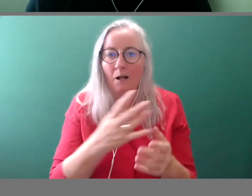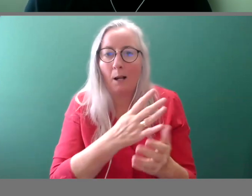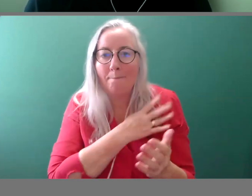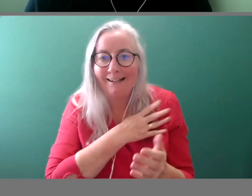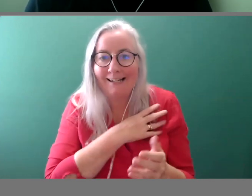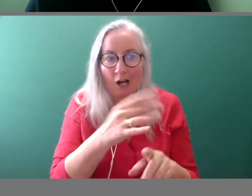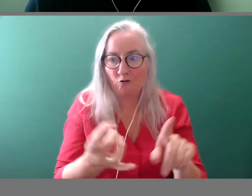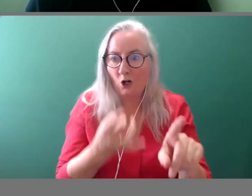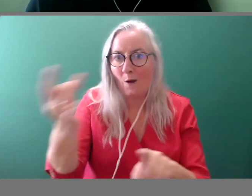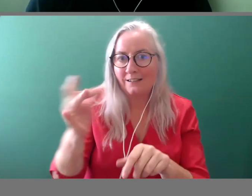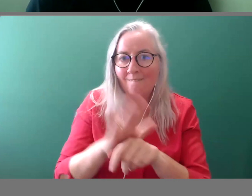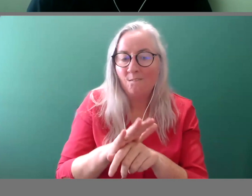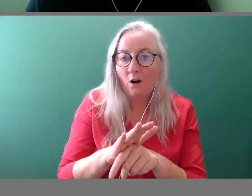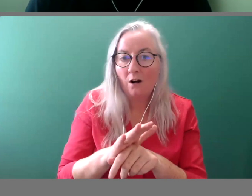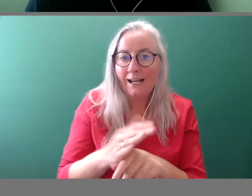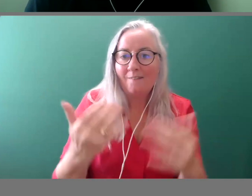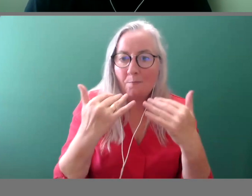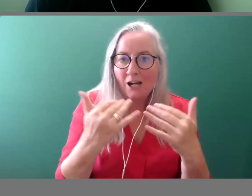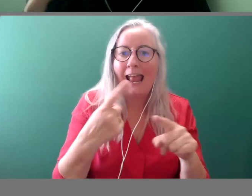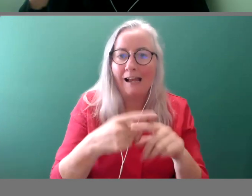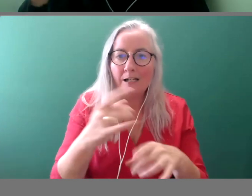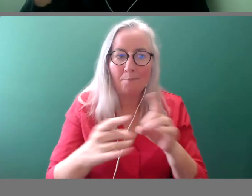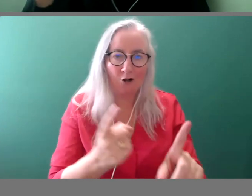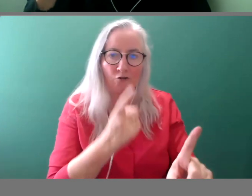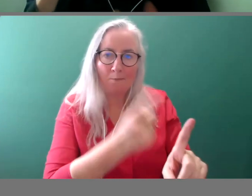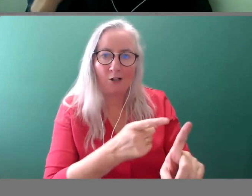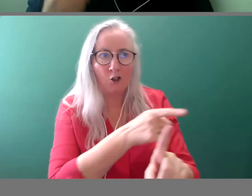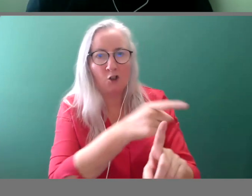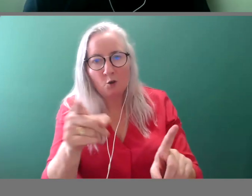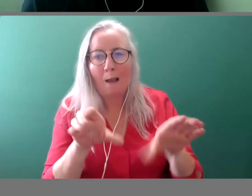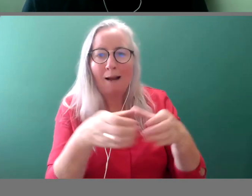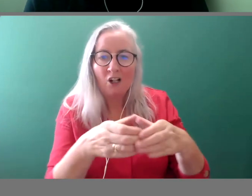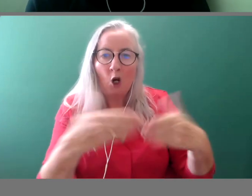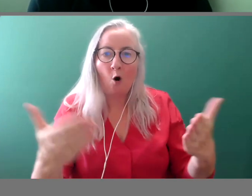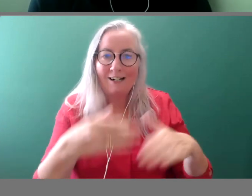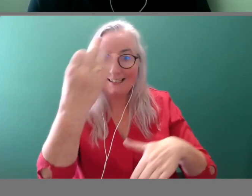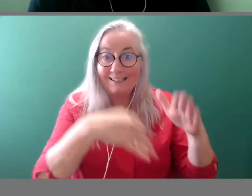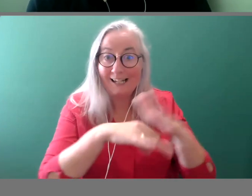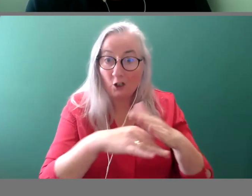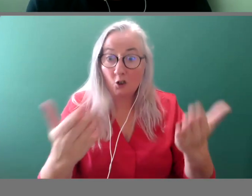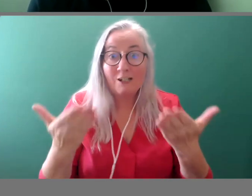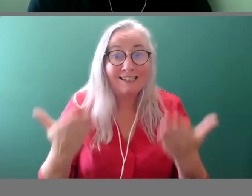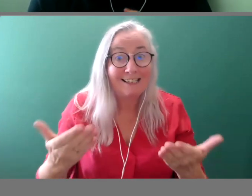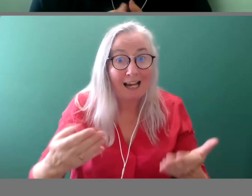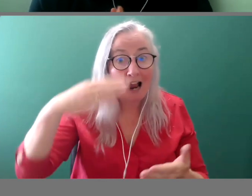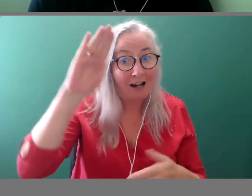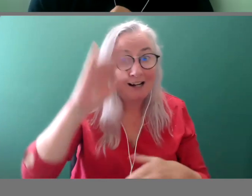information or make recommendations to a party or state. To date Ireland has not yet ratified